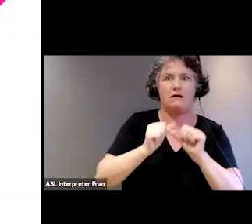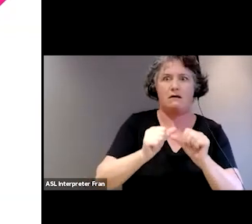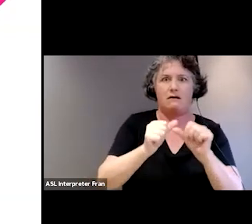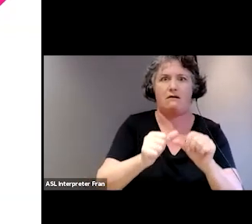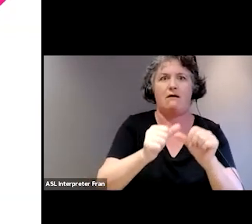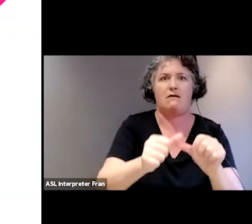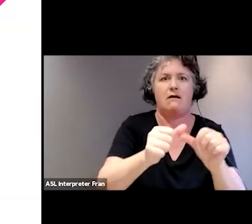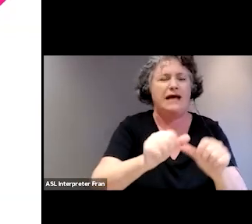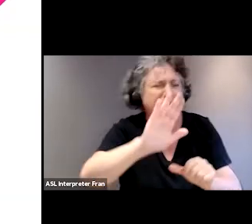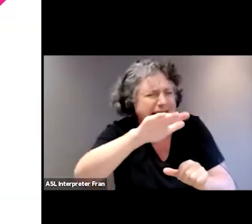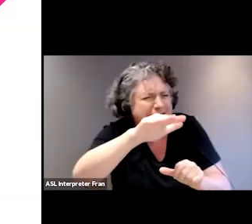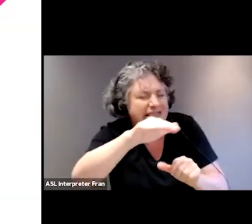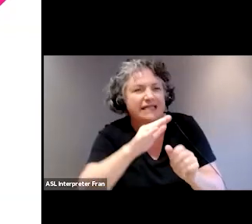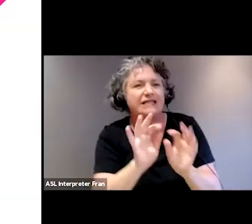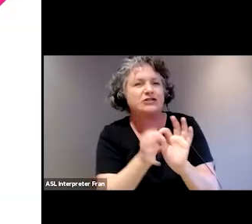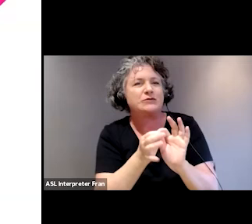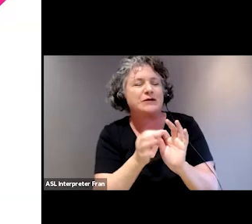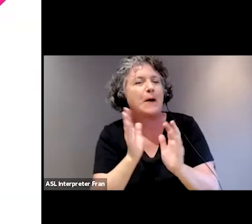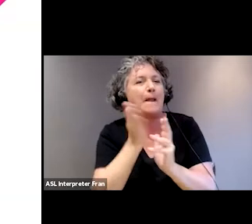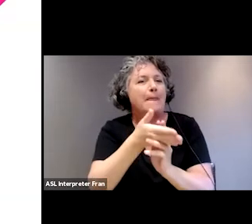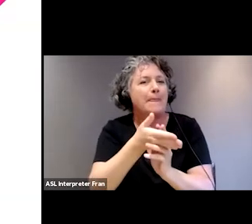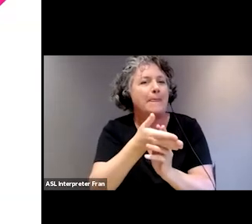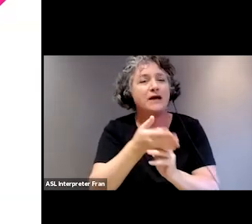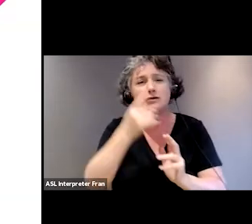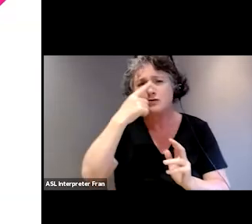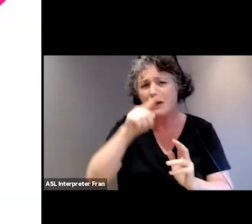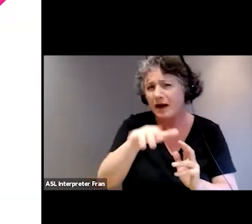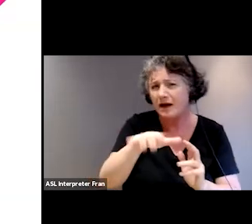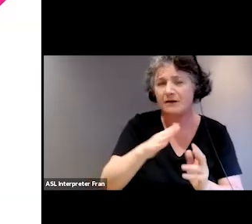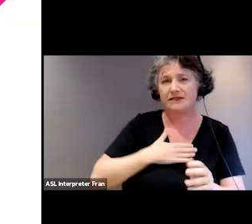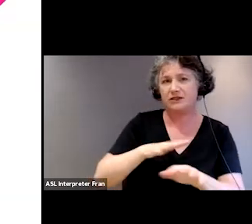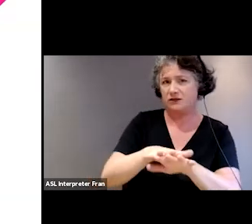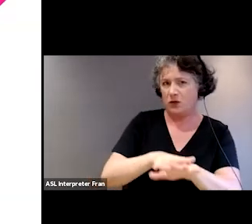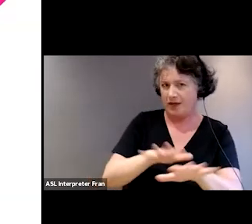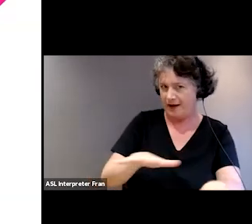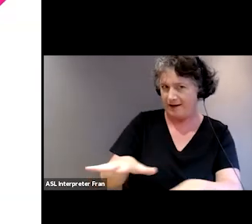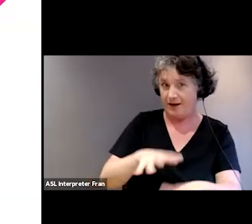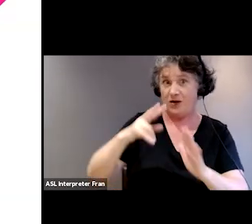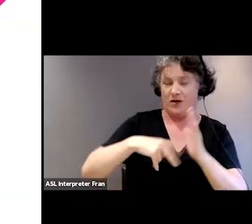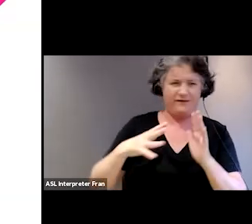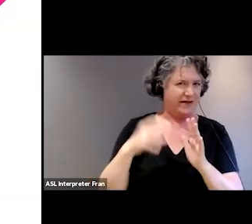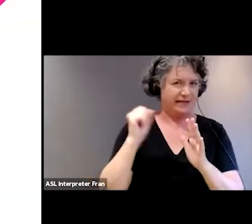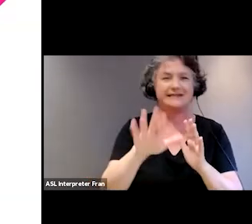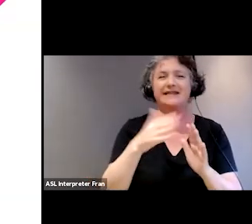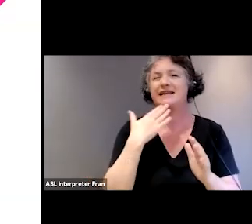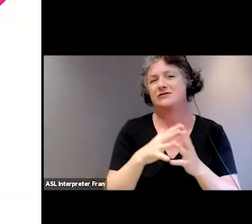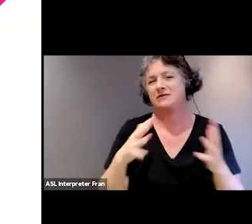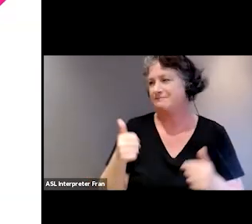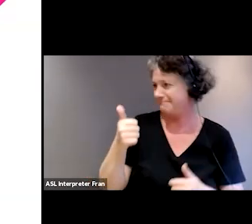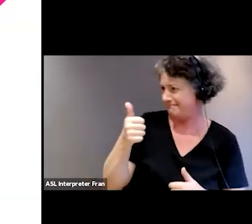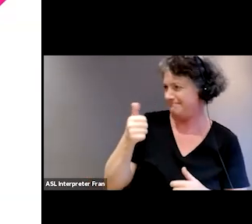. No COVID 19 can be quite serious for a lot of people, it can affect the lungs, brain , heart and other organs. Many people